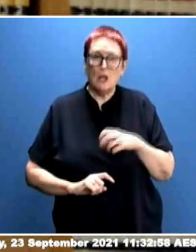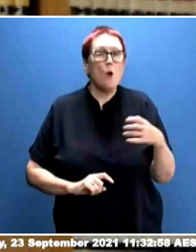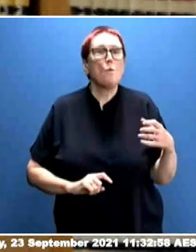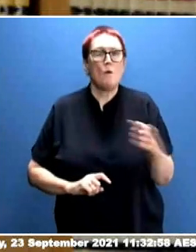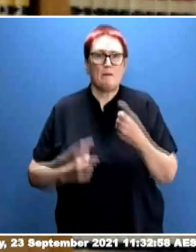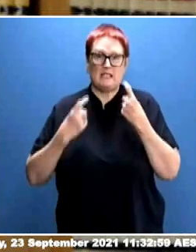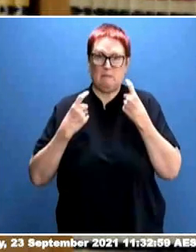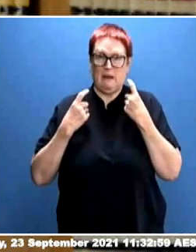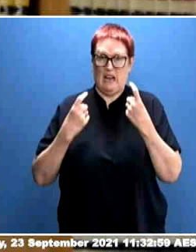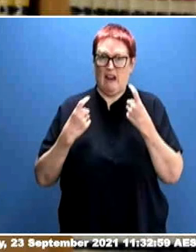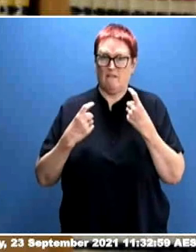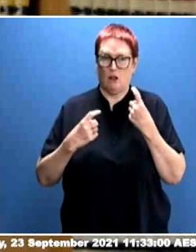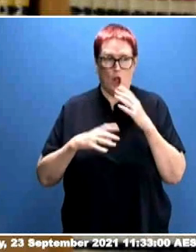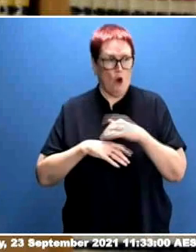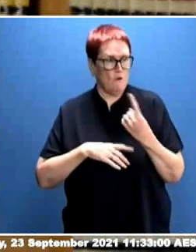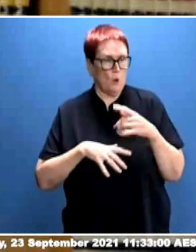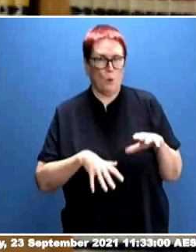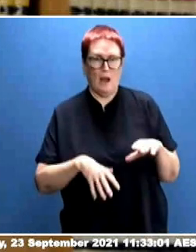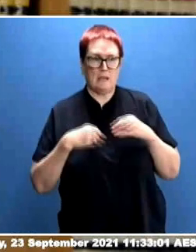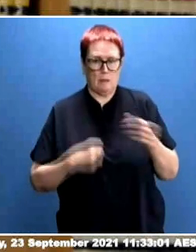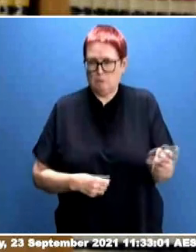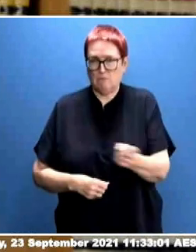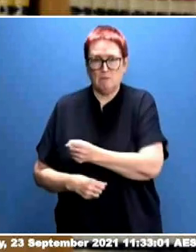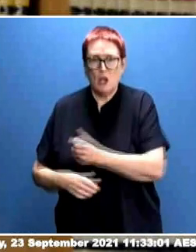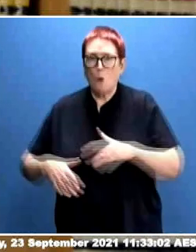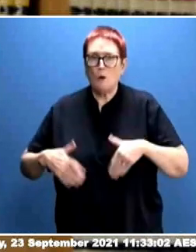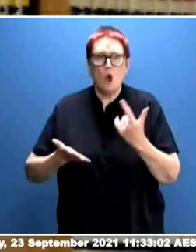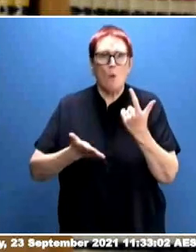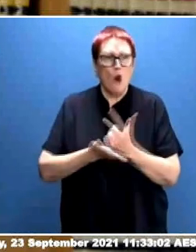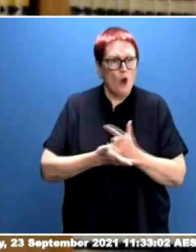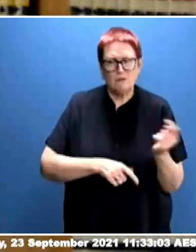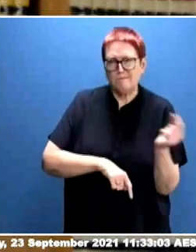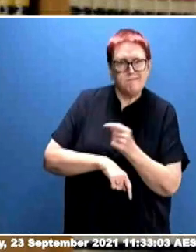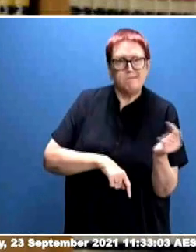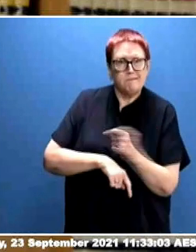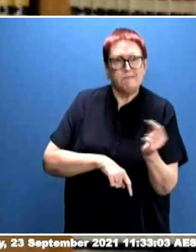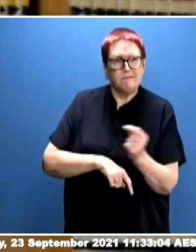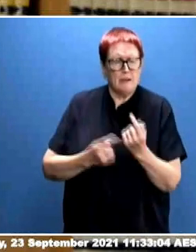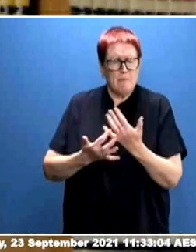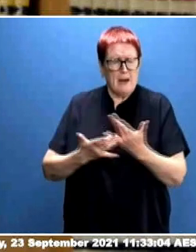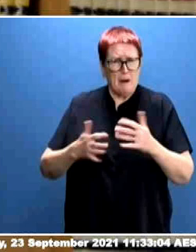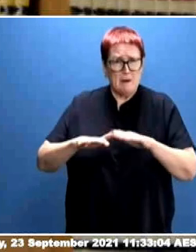and don't continue allow large numbers of children into the service, so only children who meet the high threshold